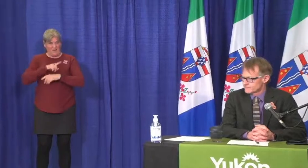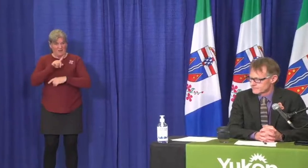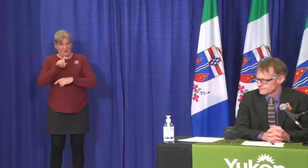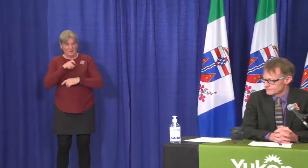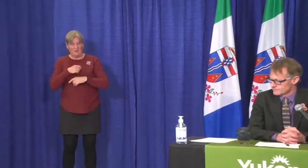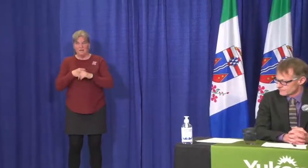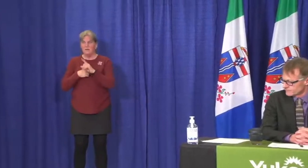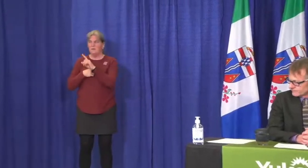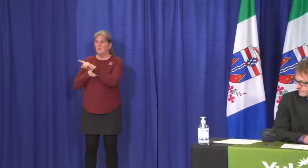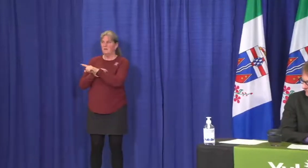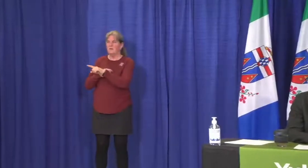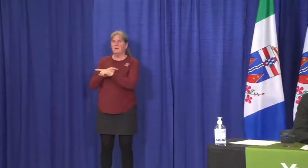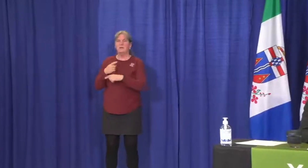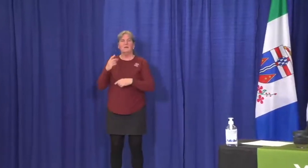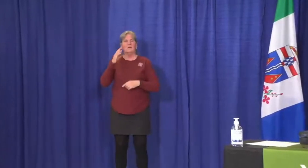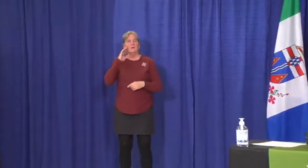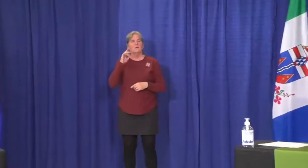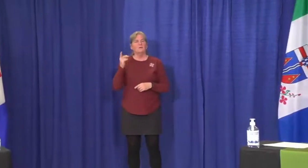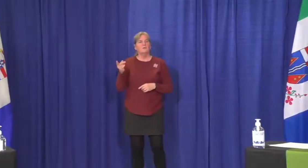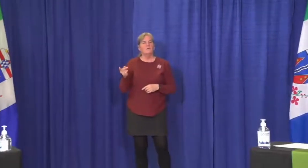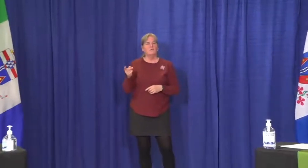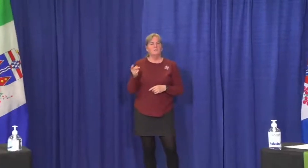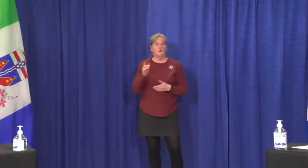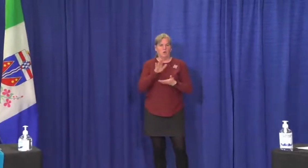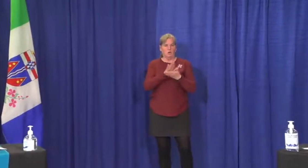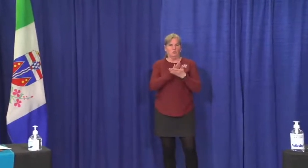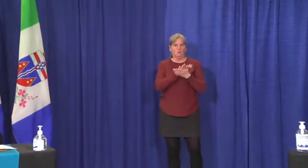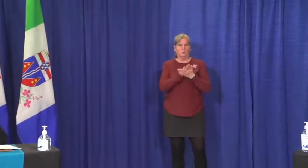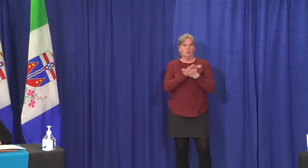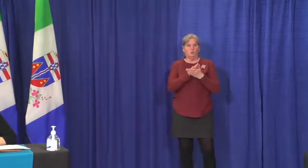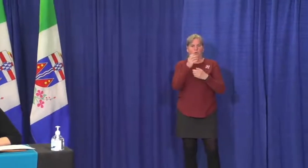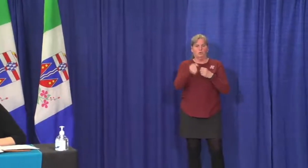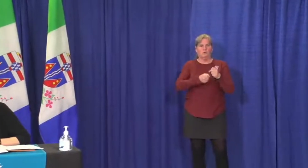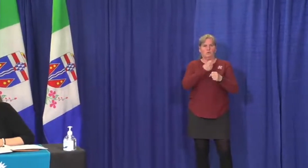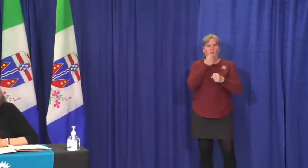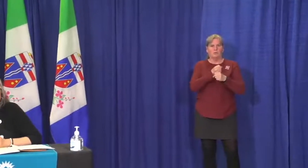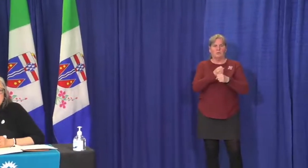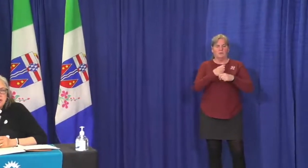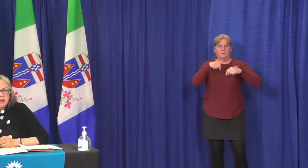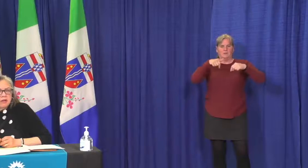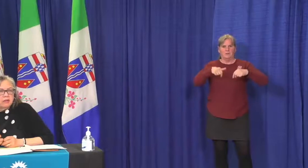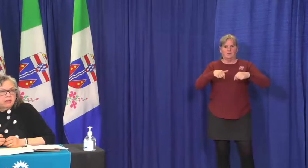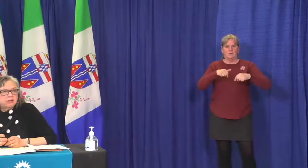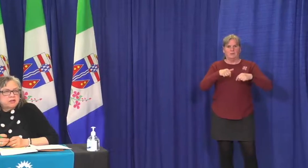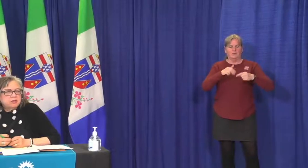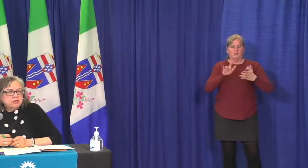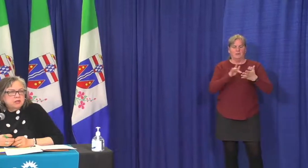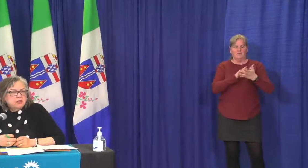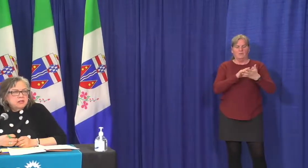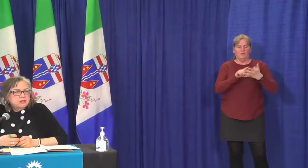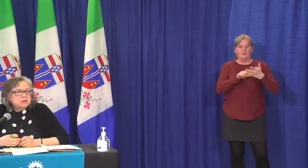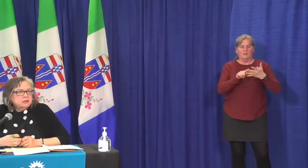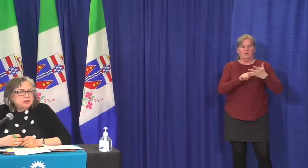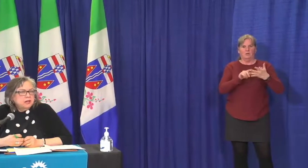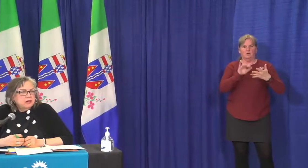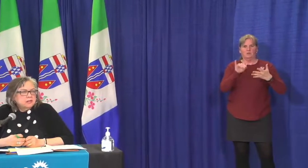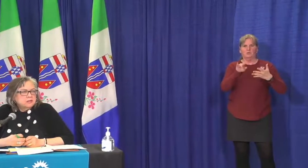there any firmer date? I can tell you our school year ends here in the territory